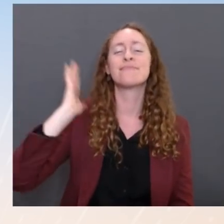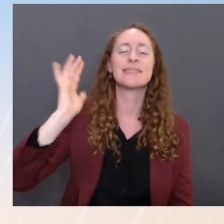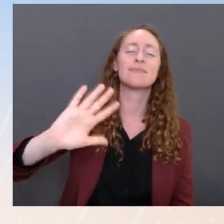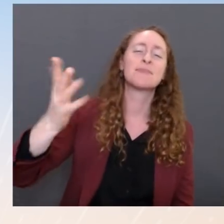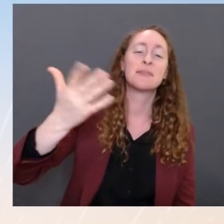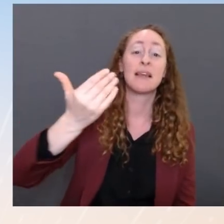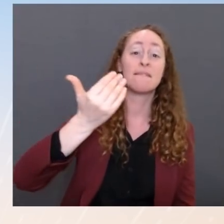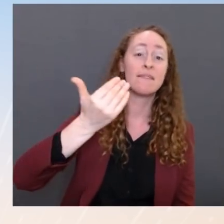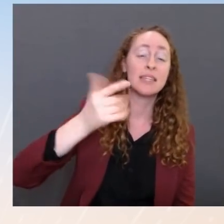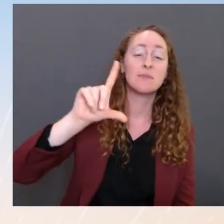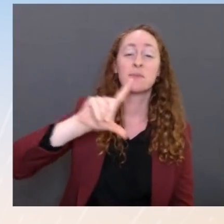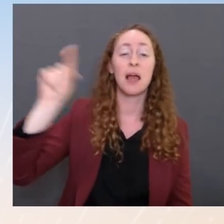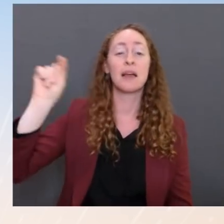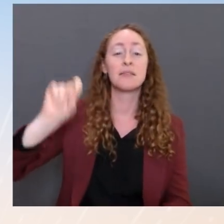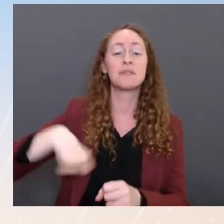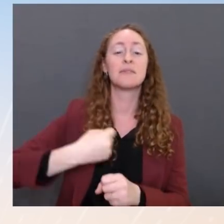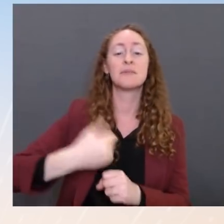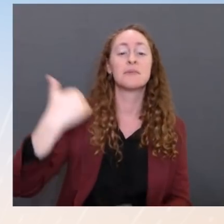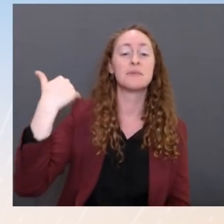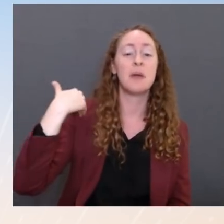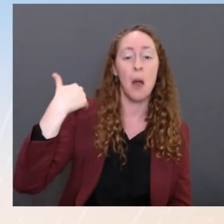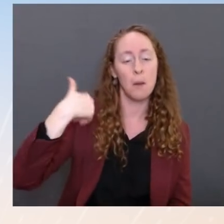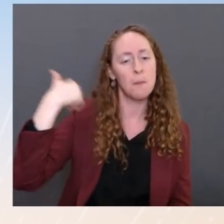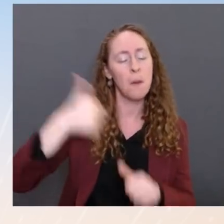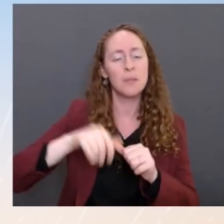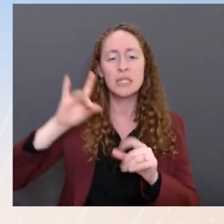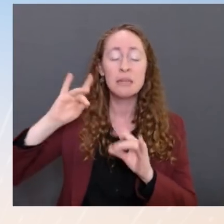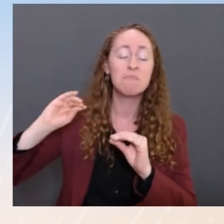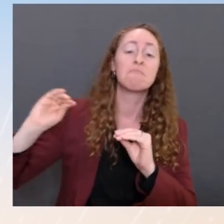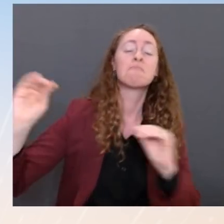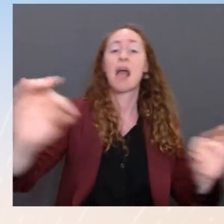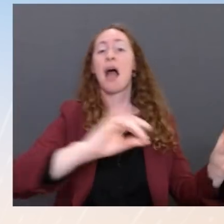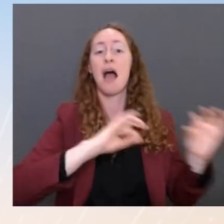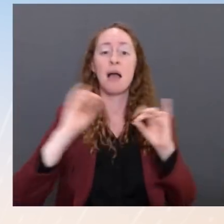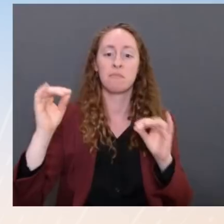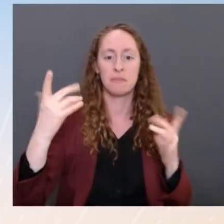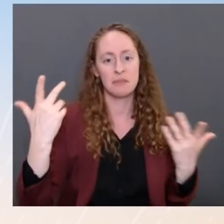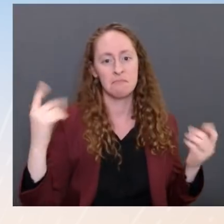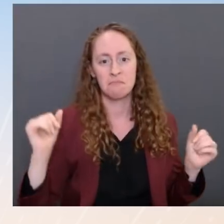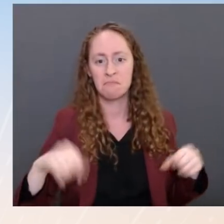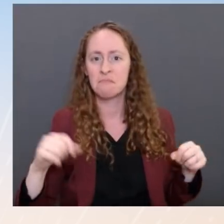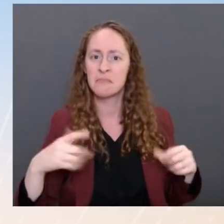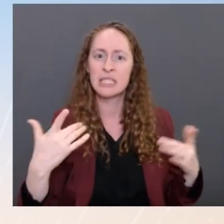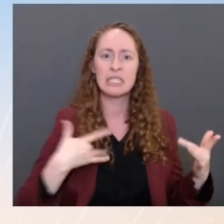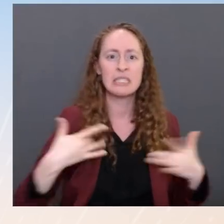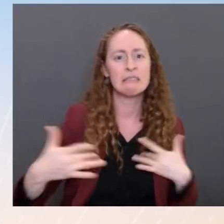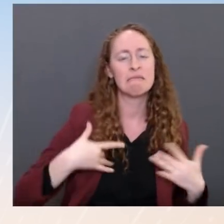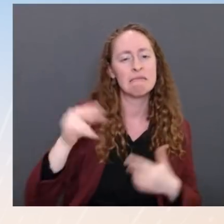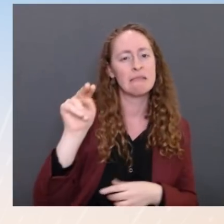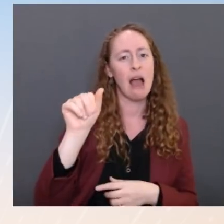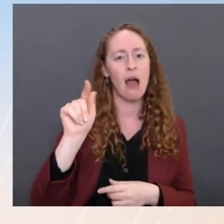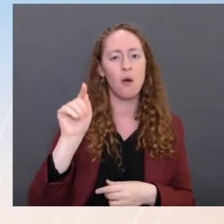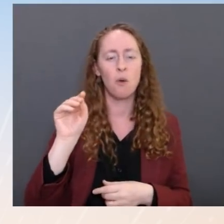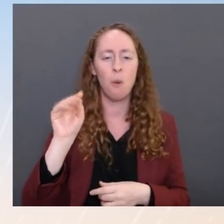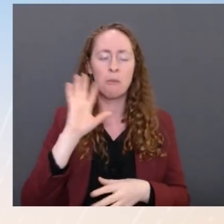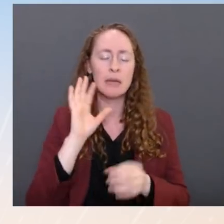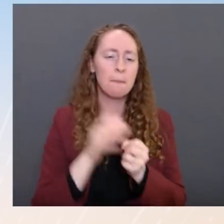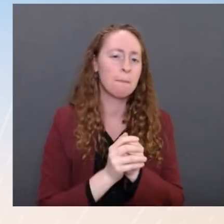and the President's concerns at that time, does he think that expanding it again